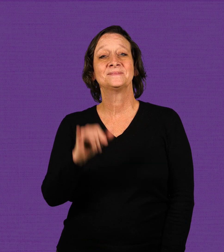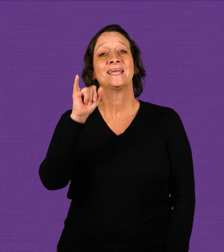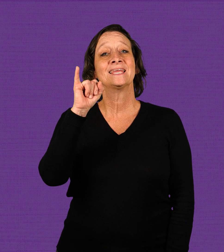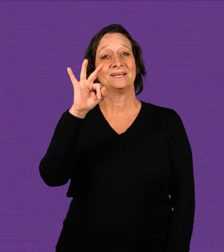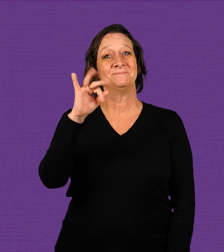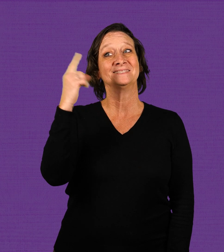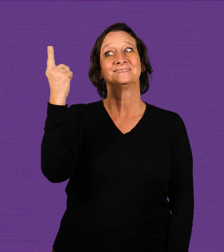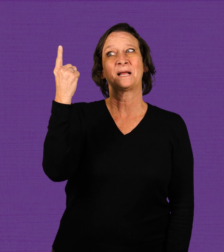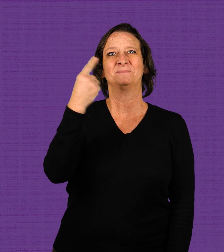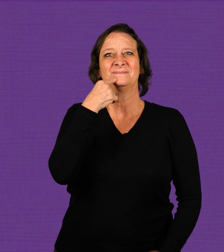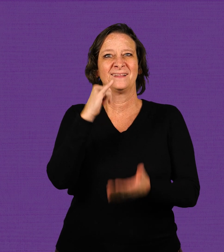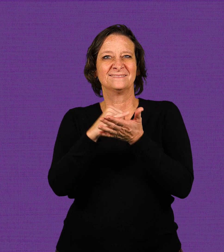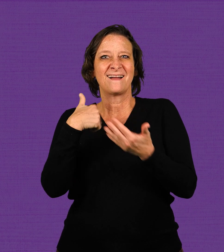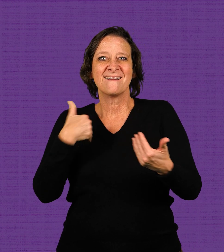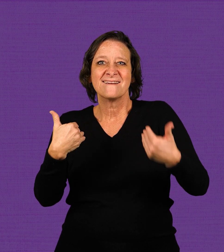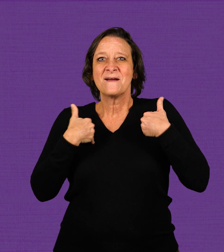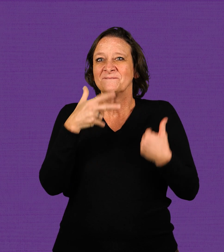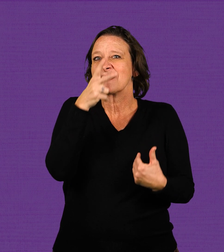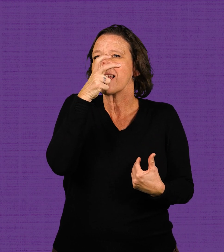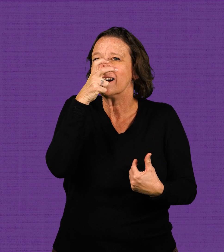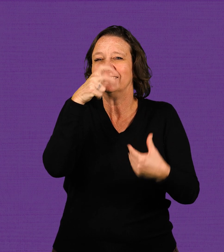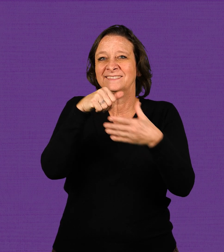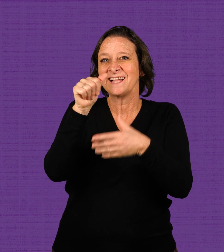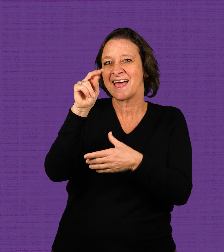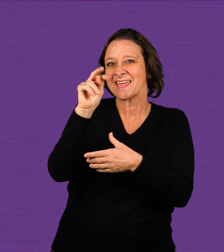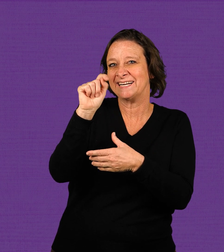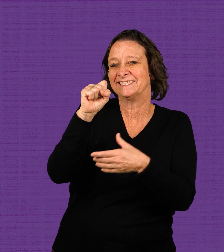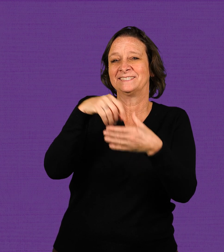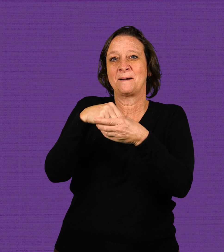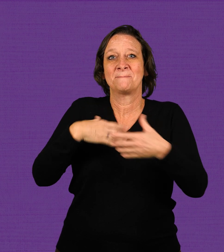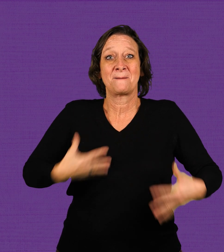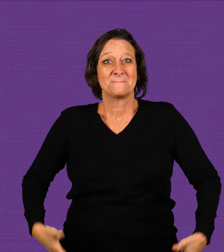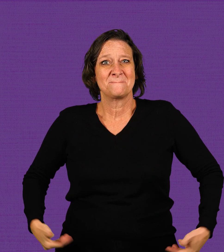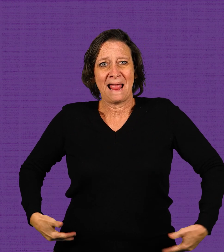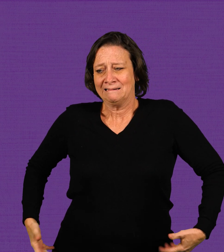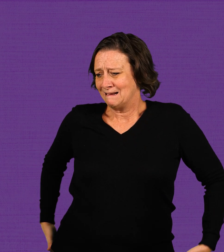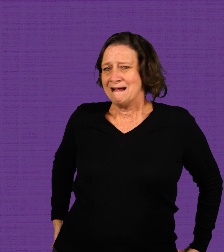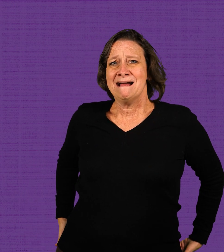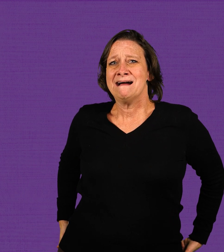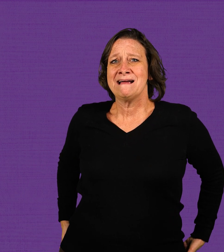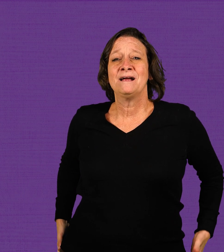If someone says, “I’ve got ants in my pants,”